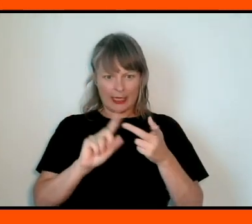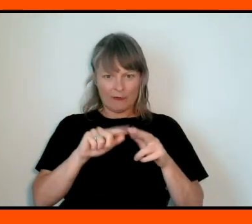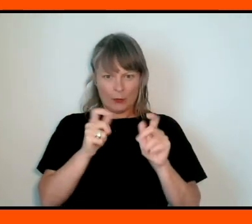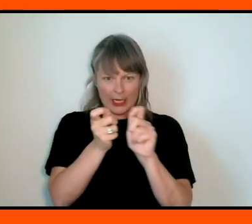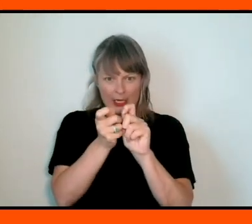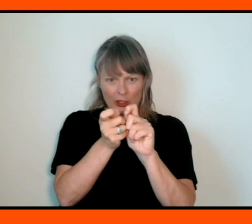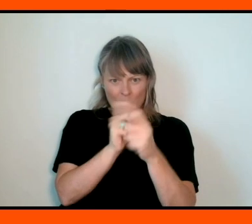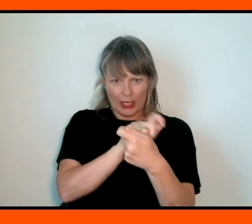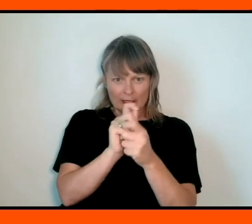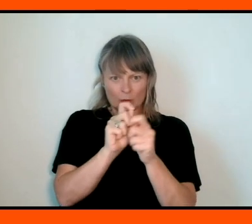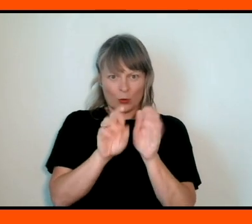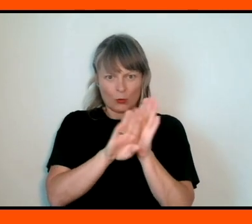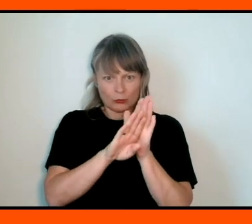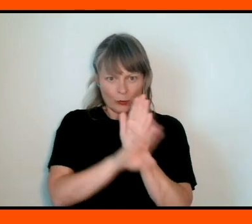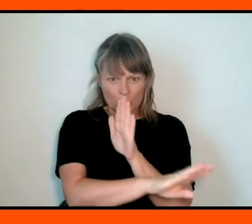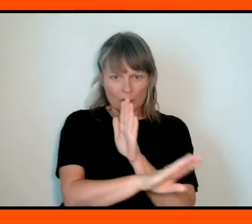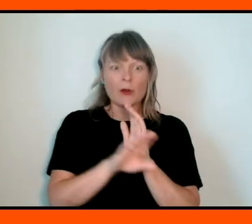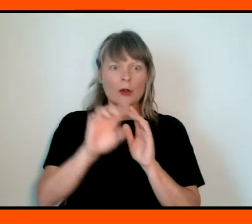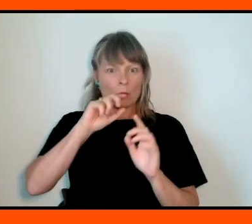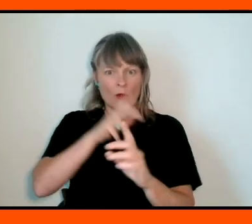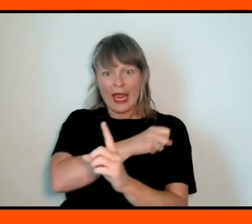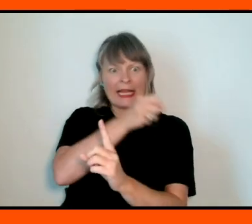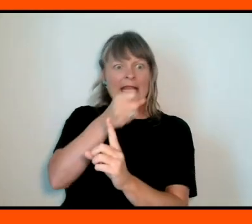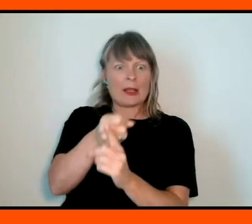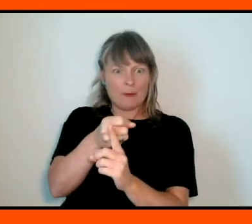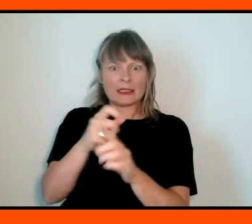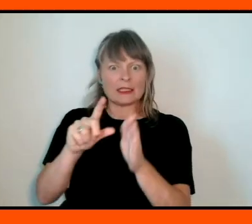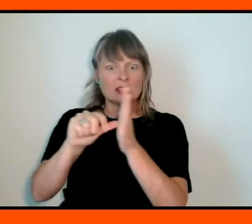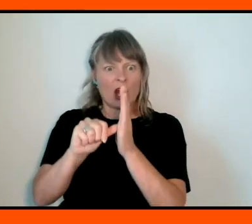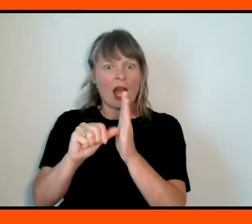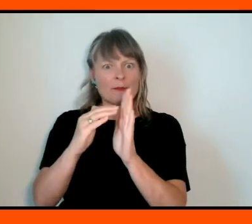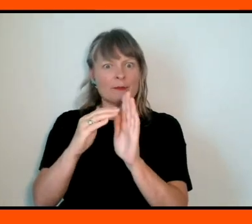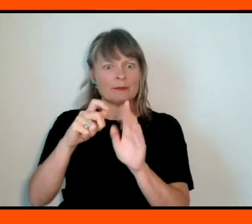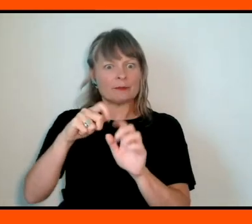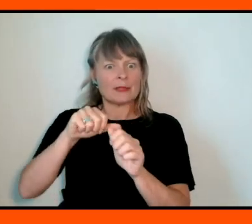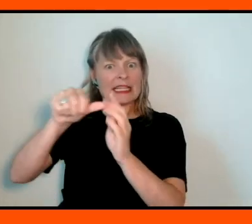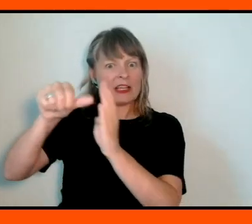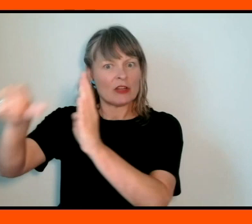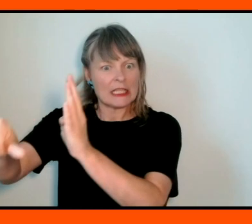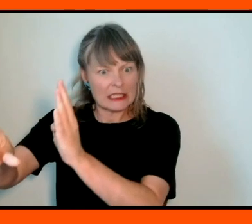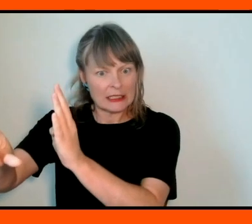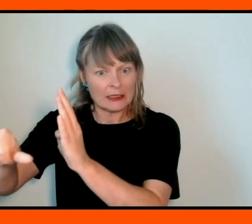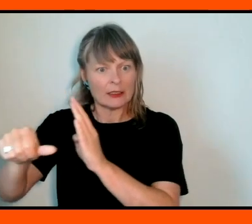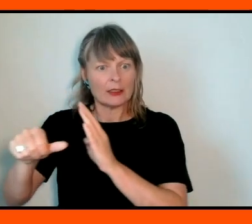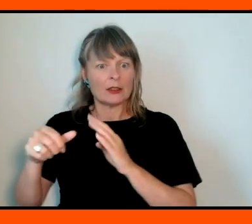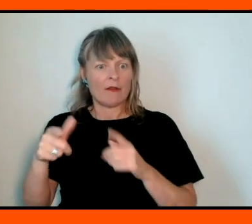a time series that is required for the purposes that the person needs the data for.